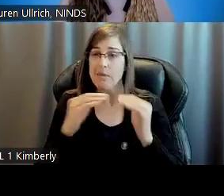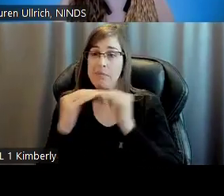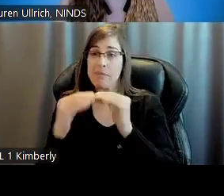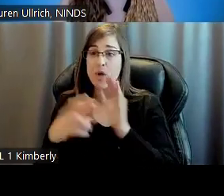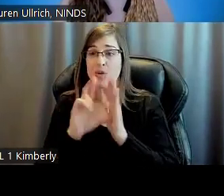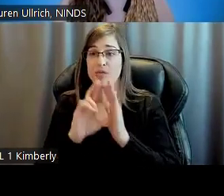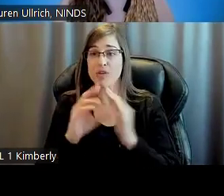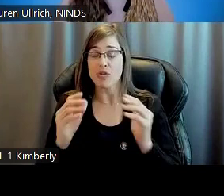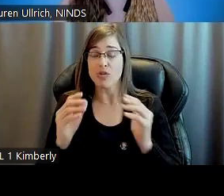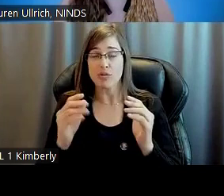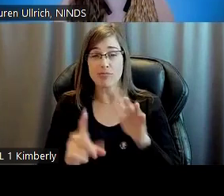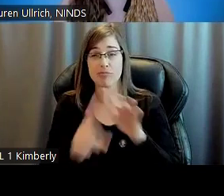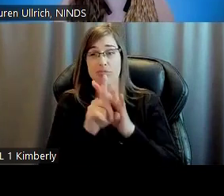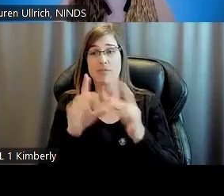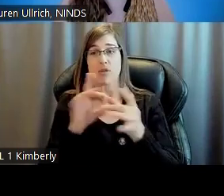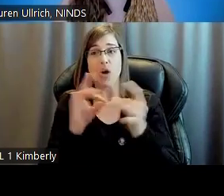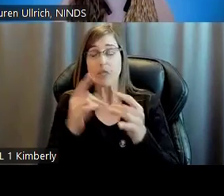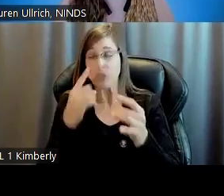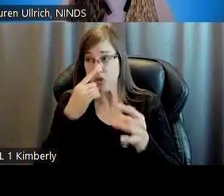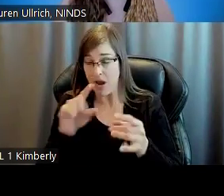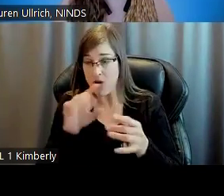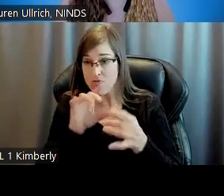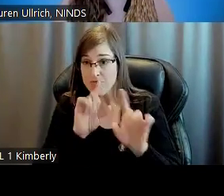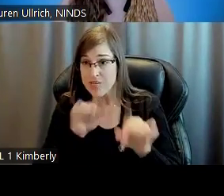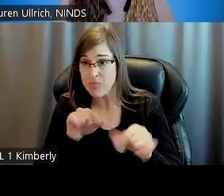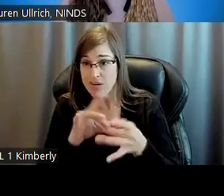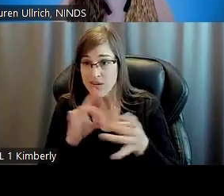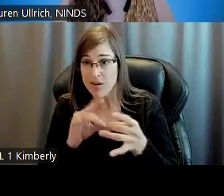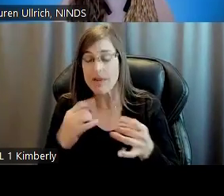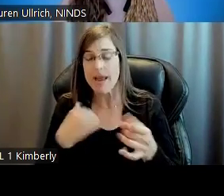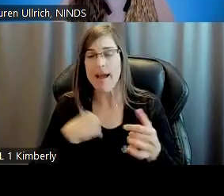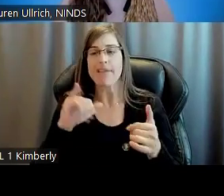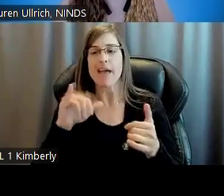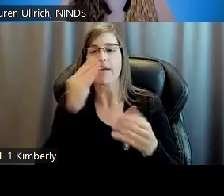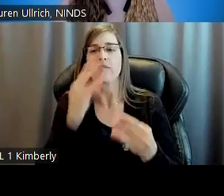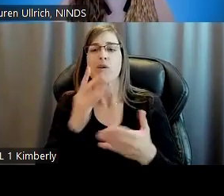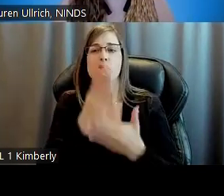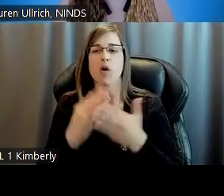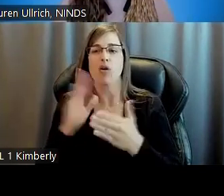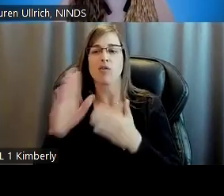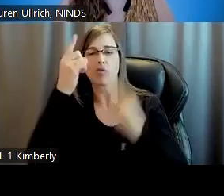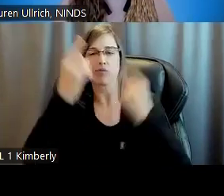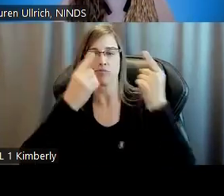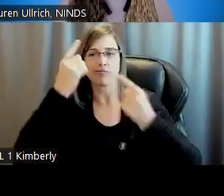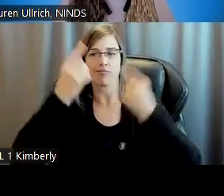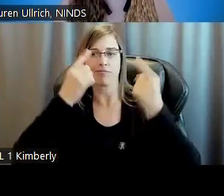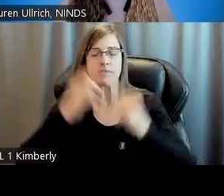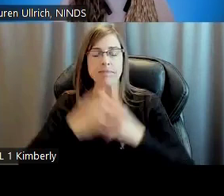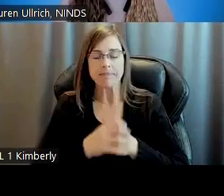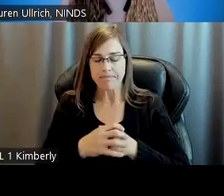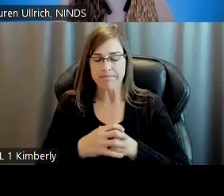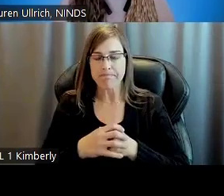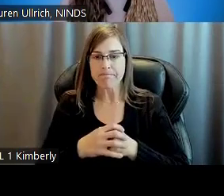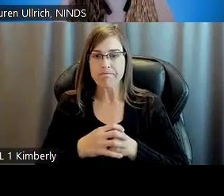Can you please respond to those comments, so we can have that information as part of consideration?" right? You should always respond